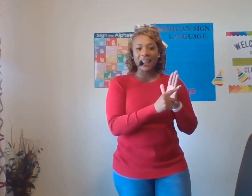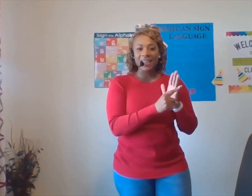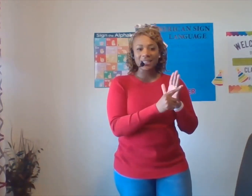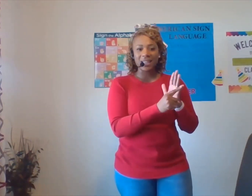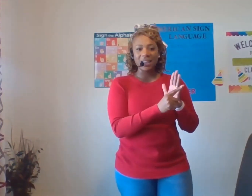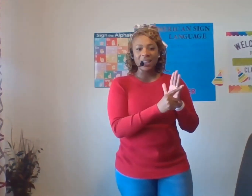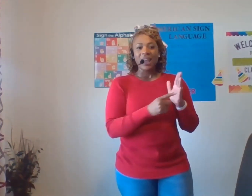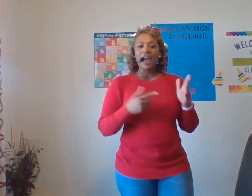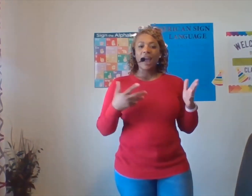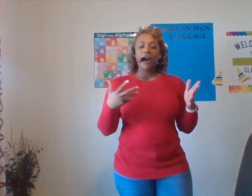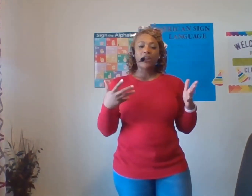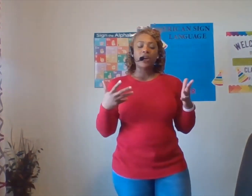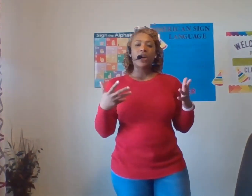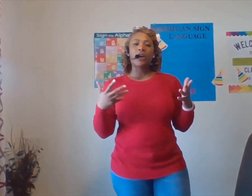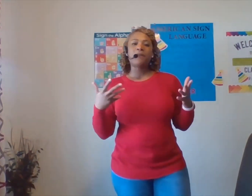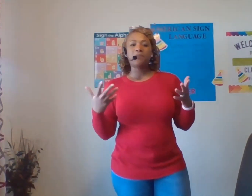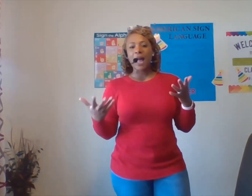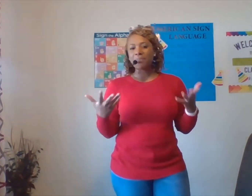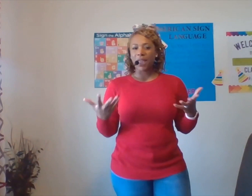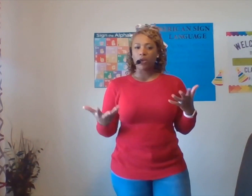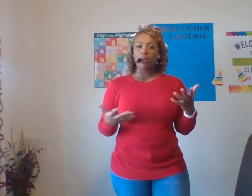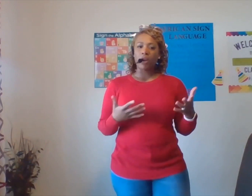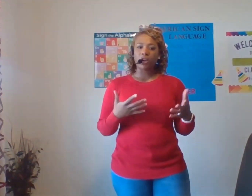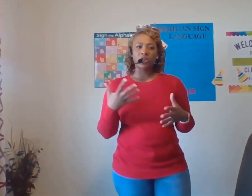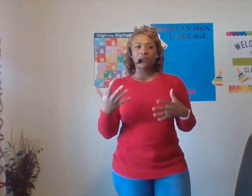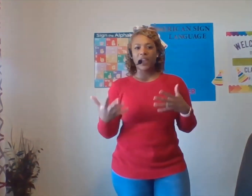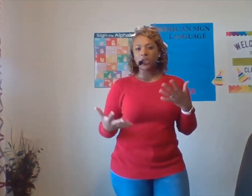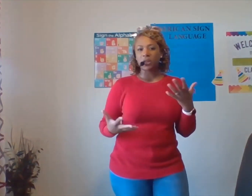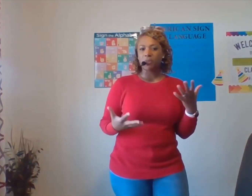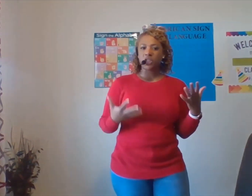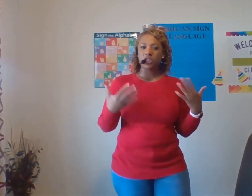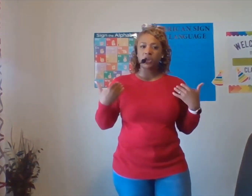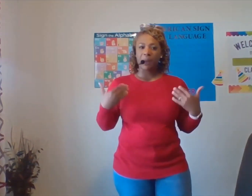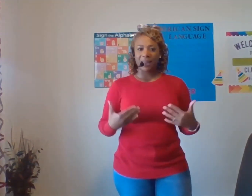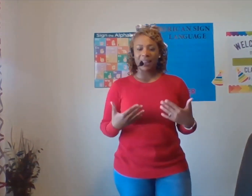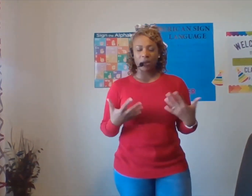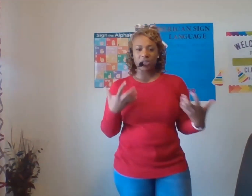lastly are your non-manual markers your facial expressions your body language